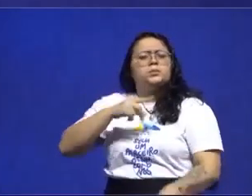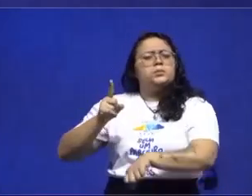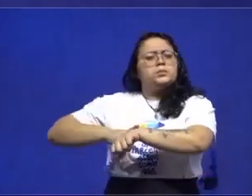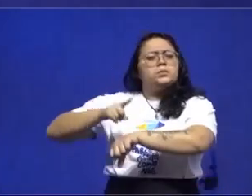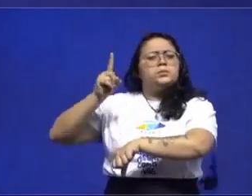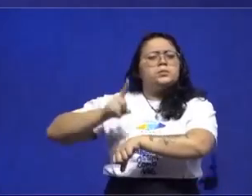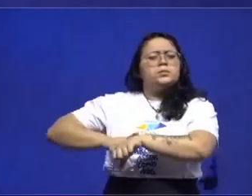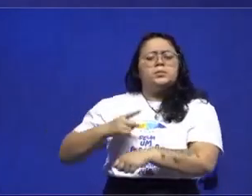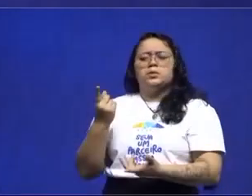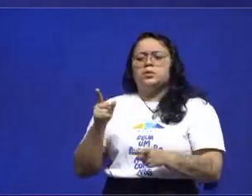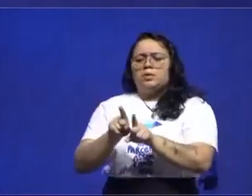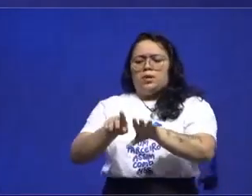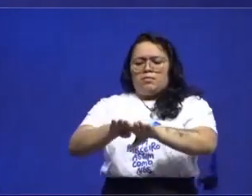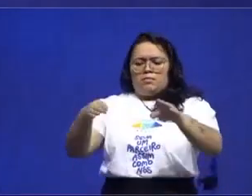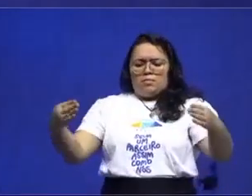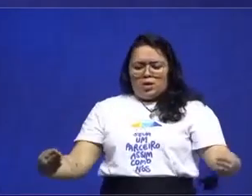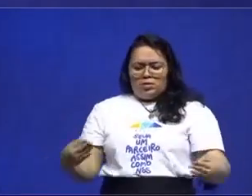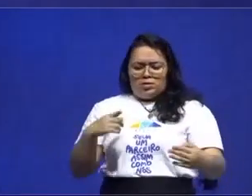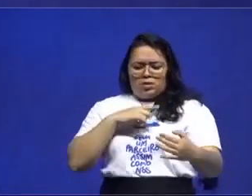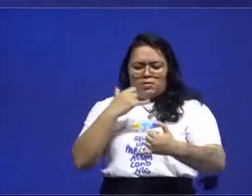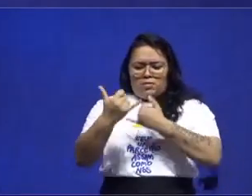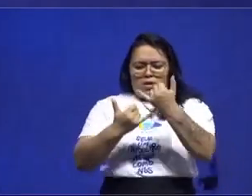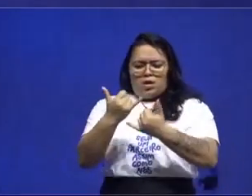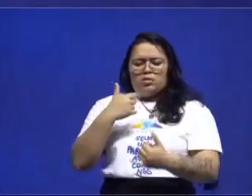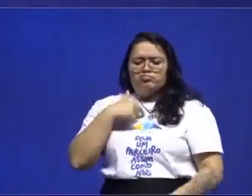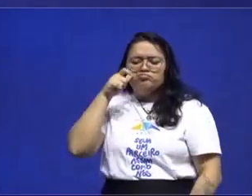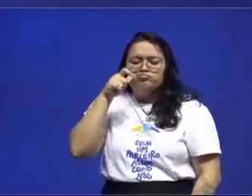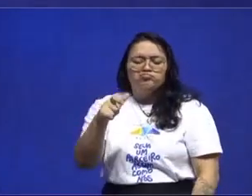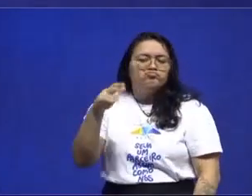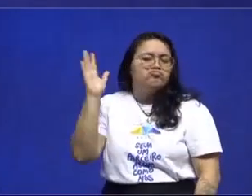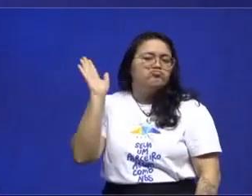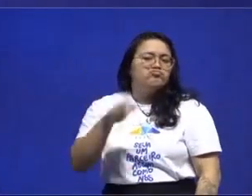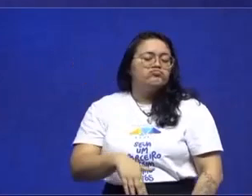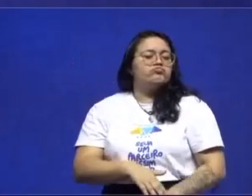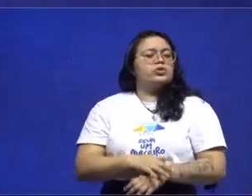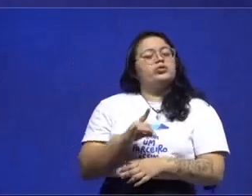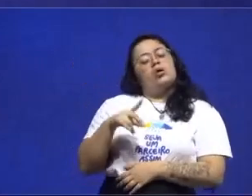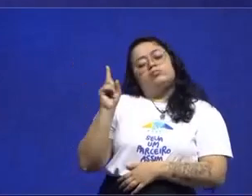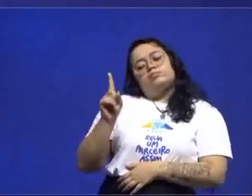table that had a toy she wasn't interested in anything she kept tapping her little finger on the table So this